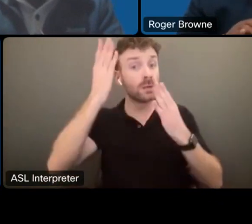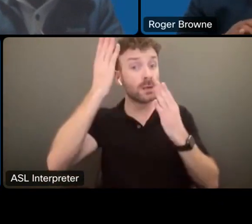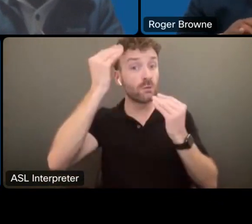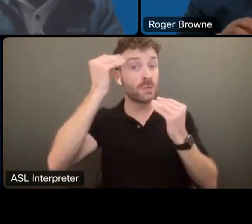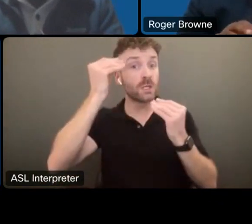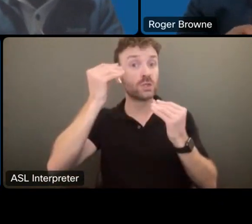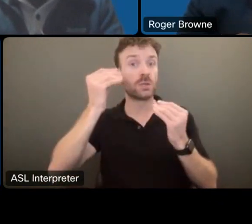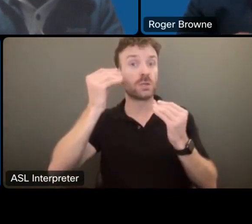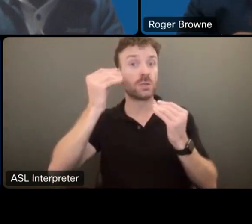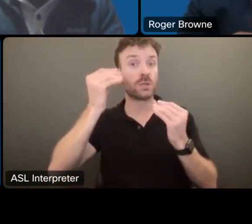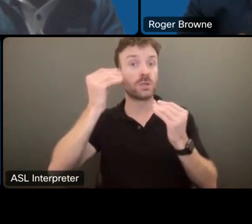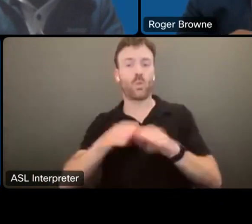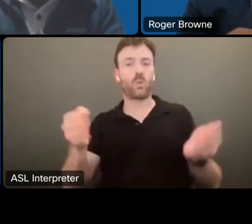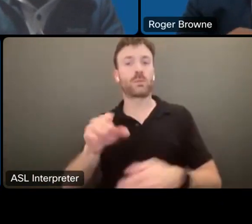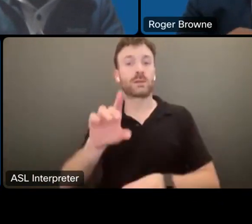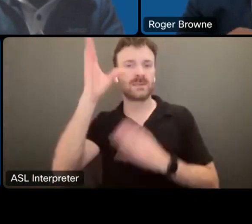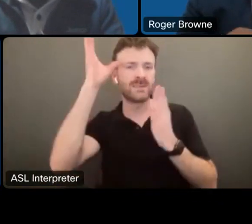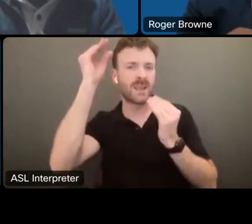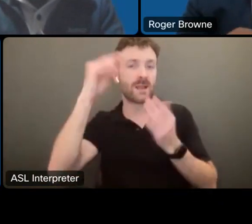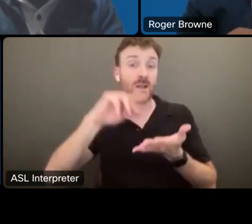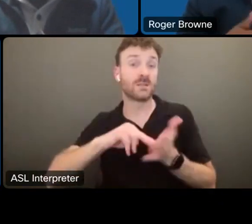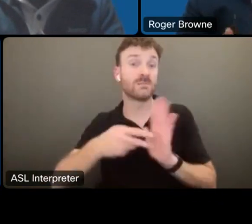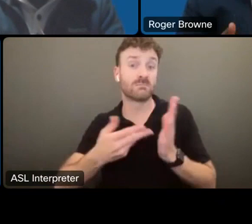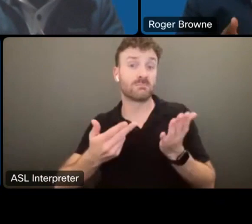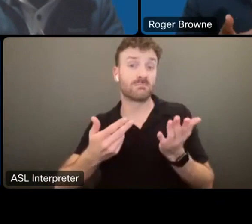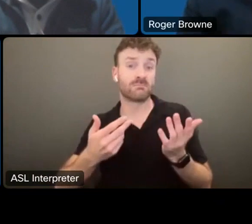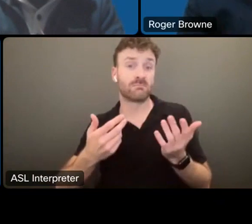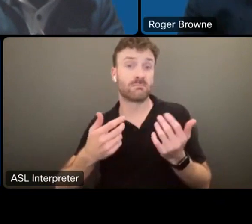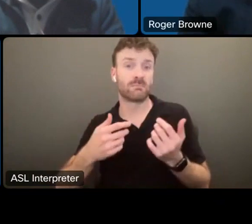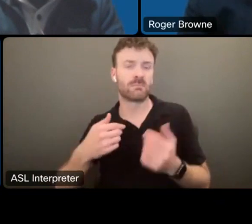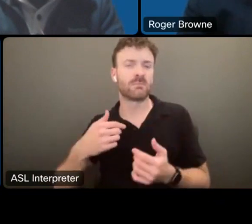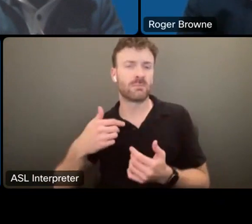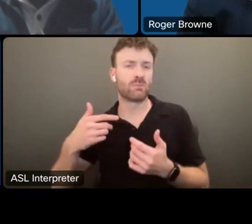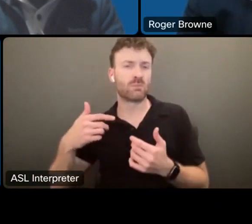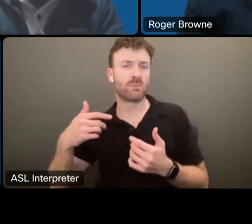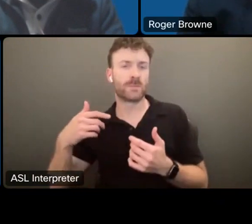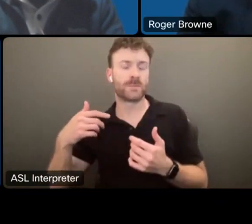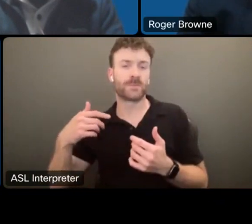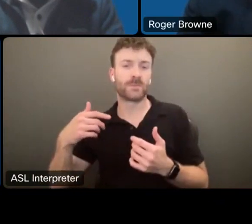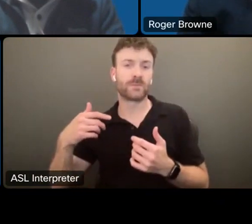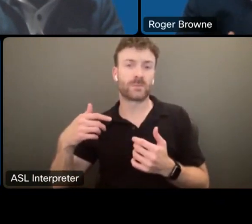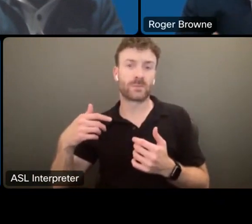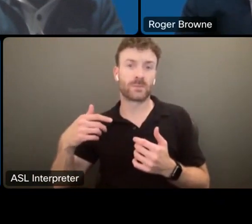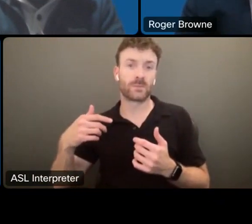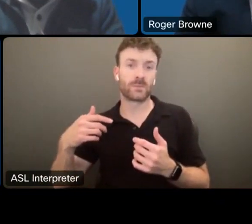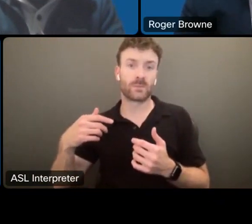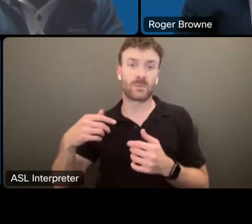through open data in a manner where there are applications that people in the accessibility